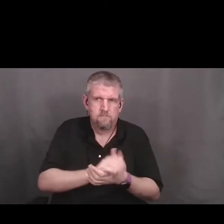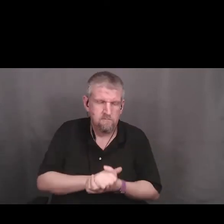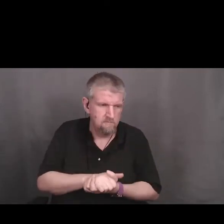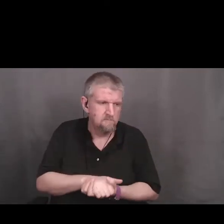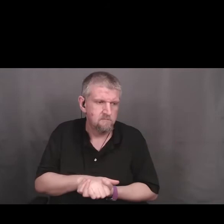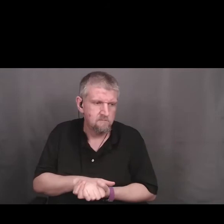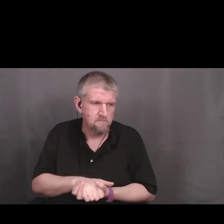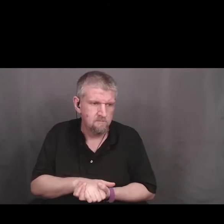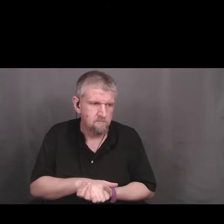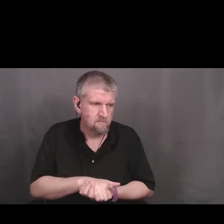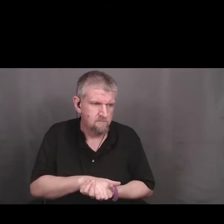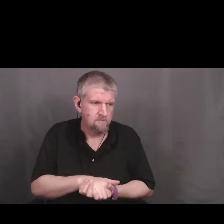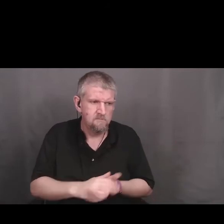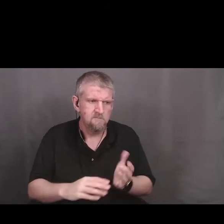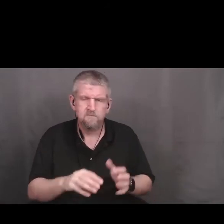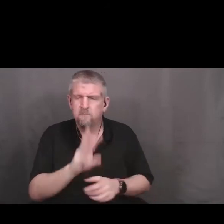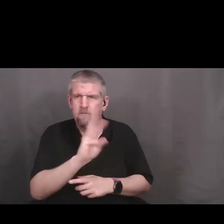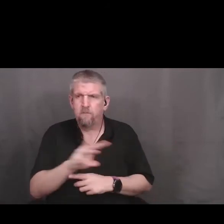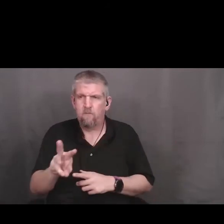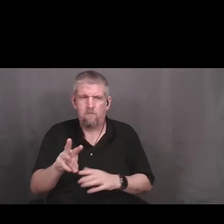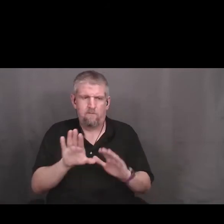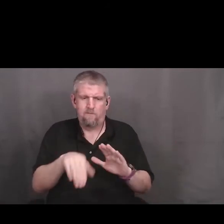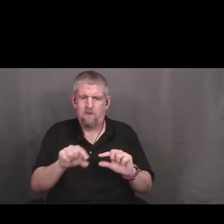and again, I put the link down below.